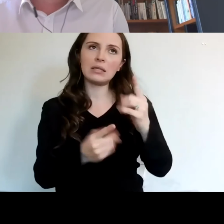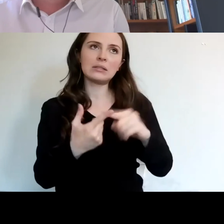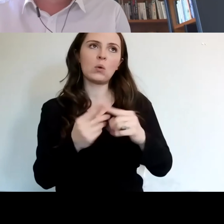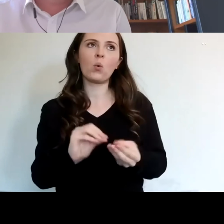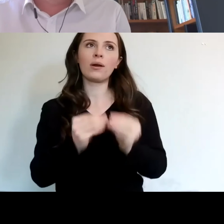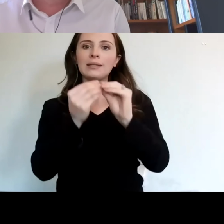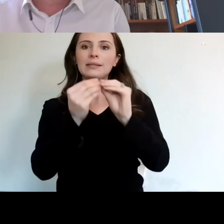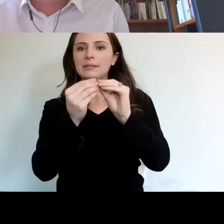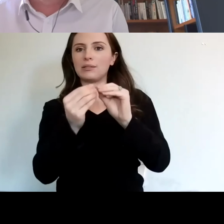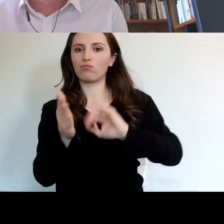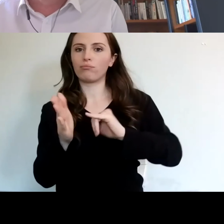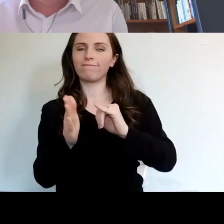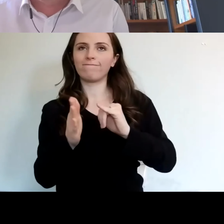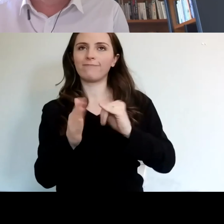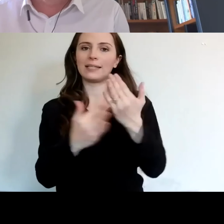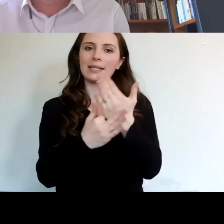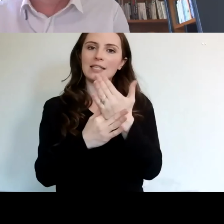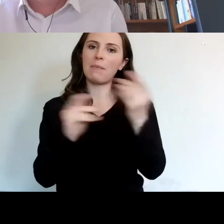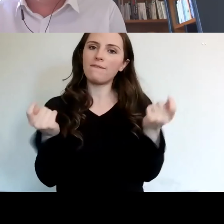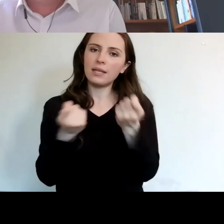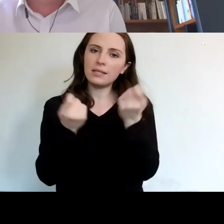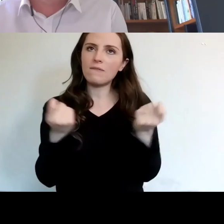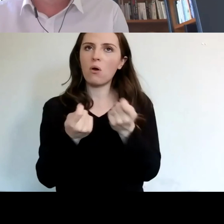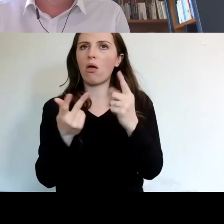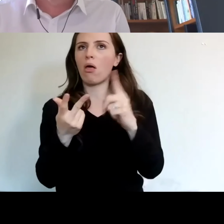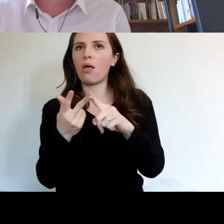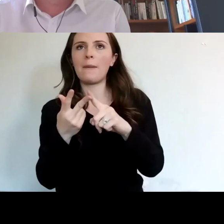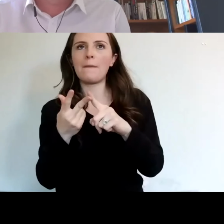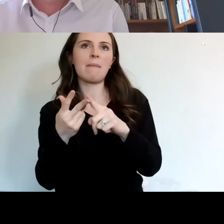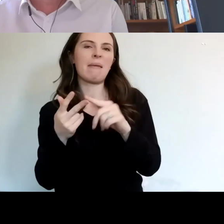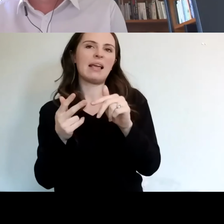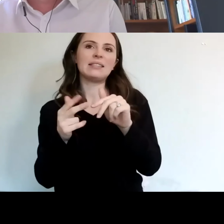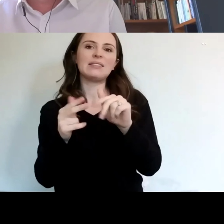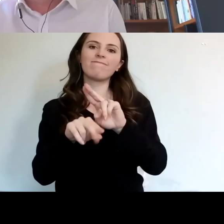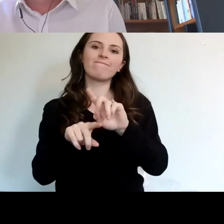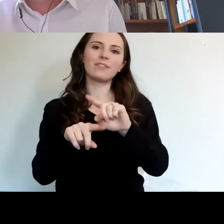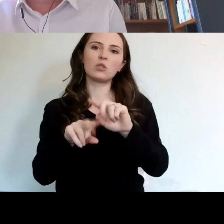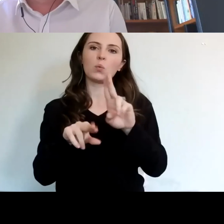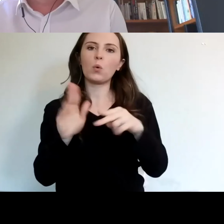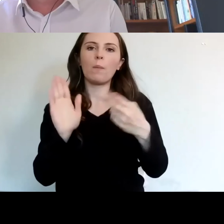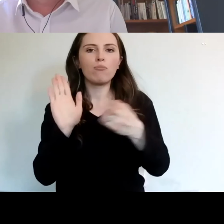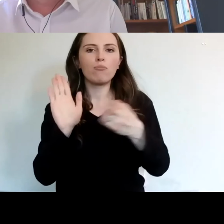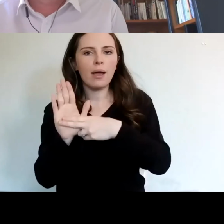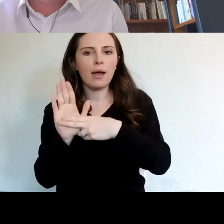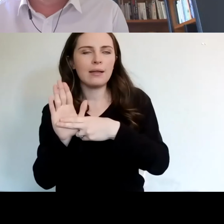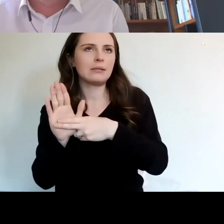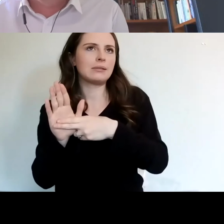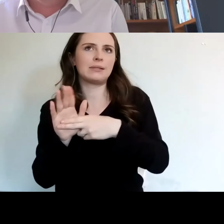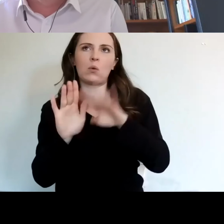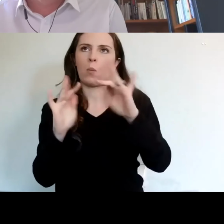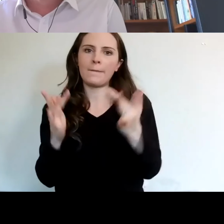whether it's looking at the rebranding or the graphic design or the website, whether it's looking at the area of training.